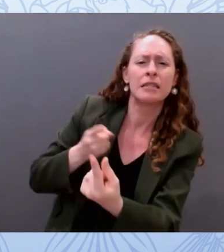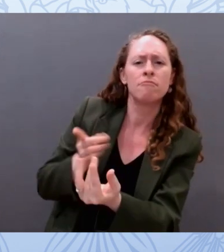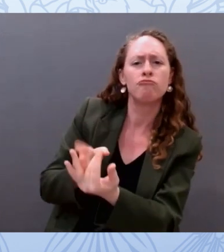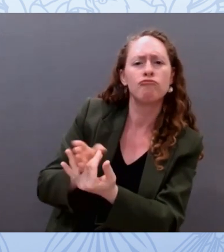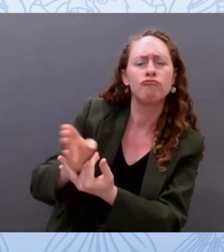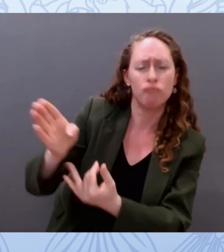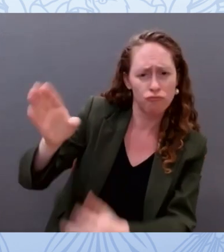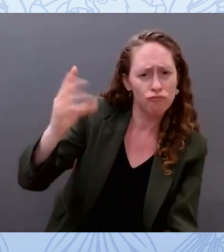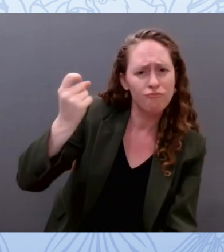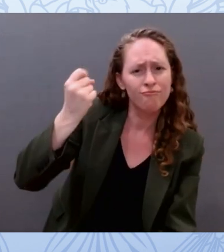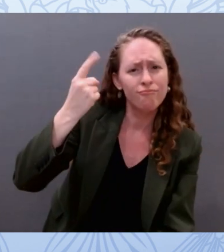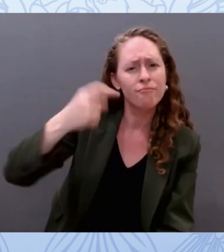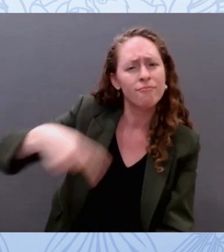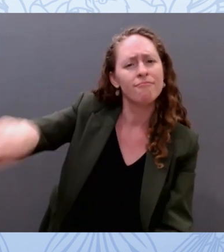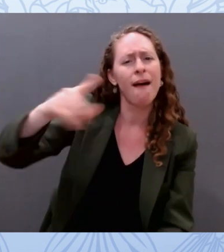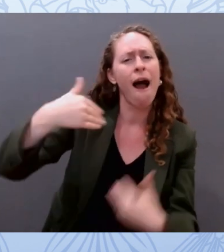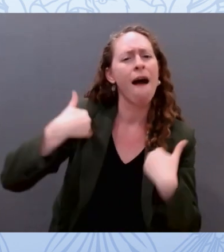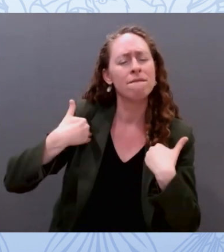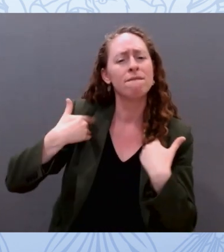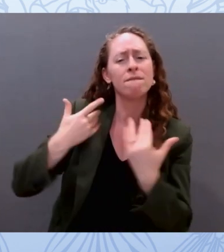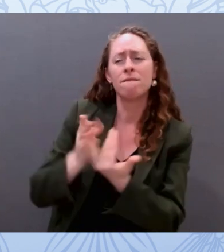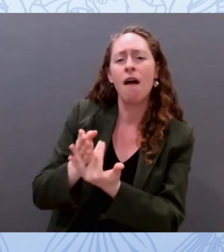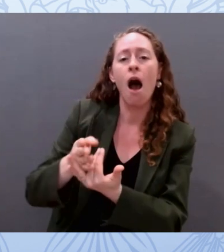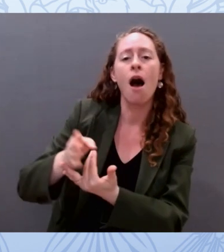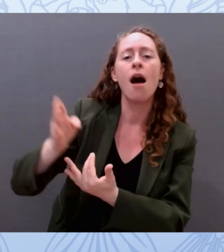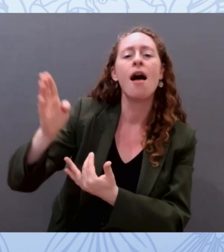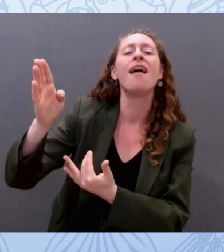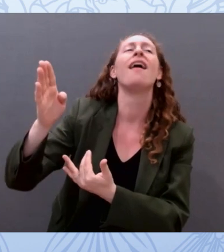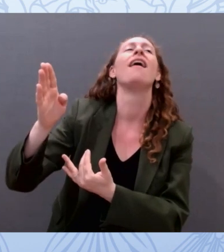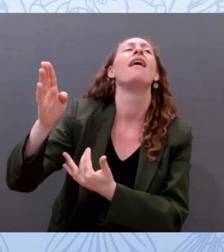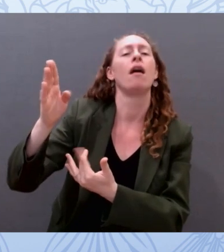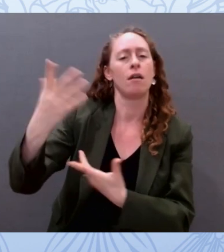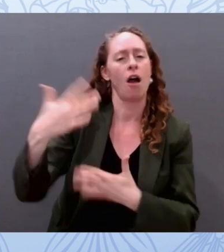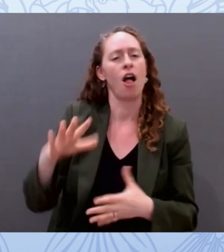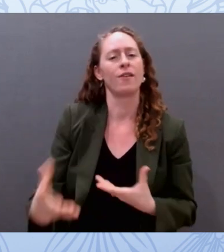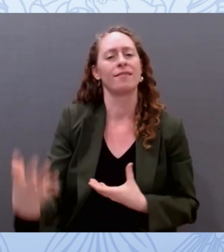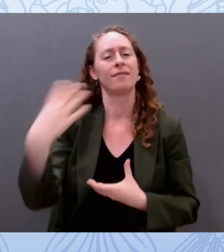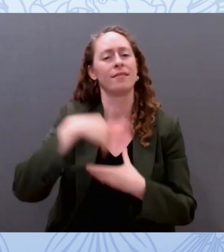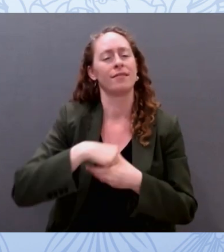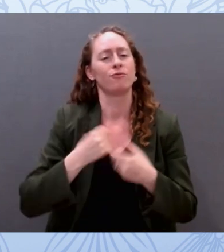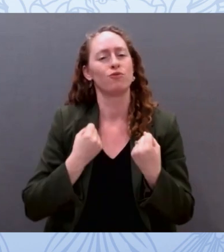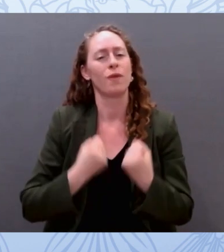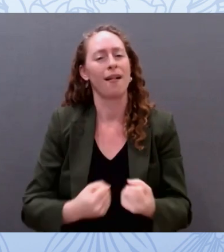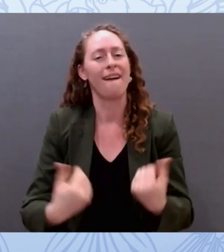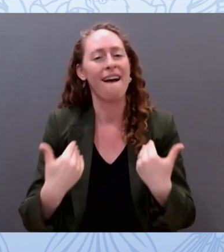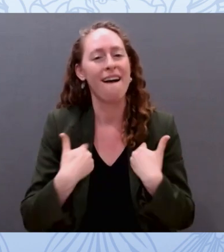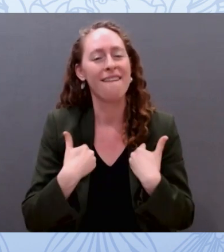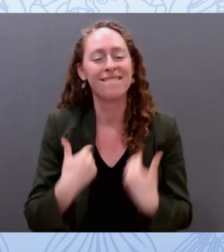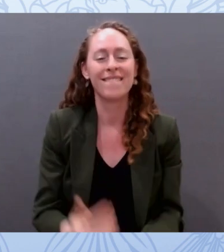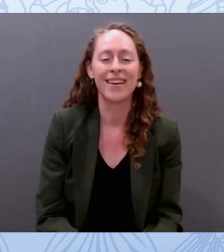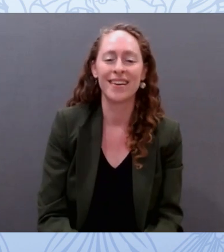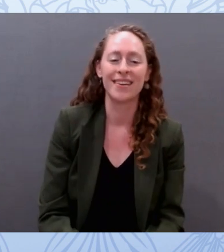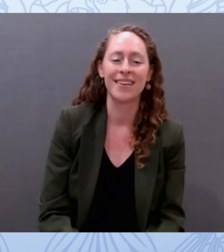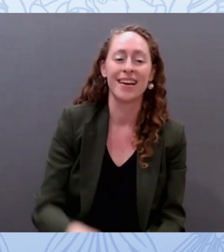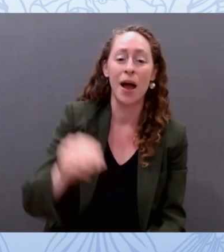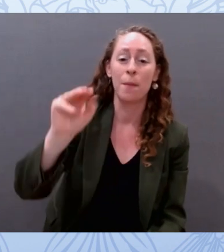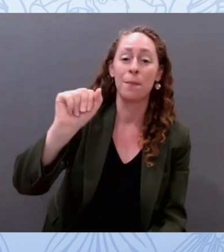Marie, congratulations on both the birth of your son and the new life that you are starting today.